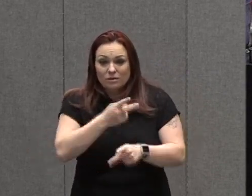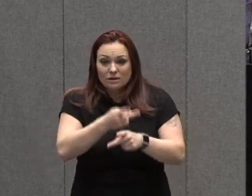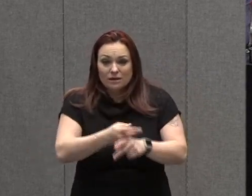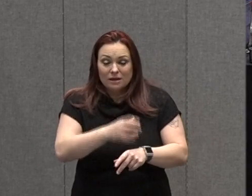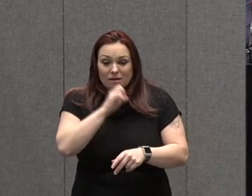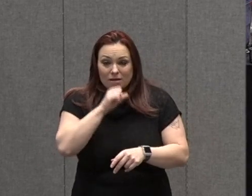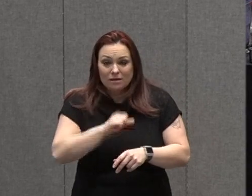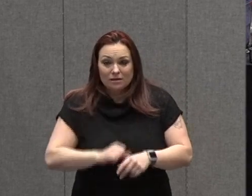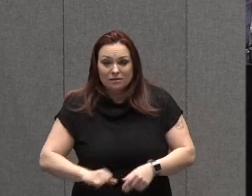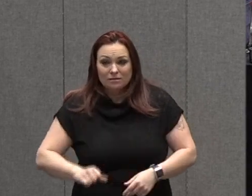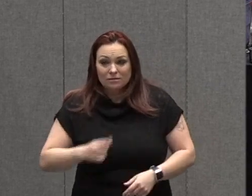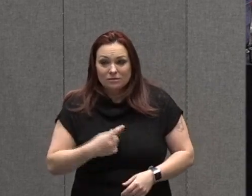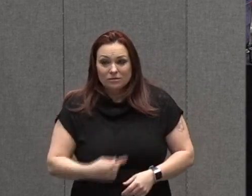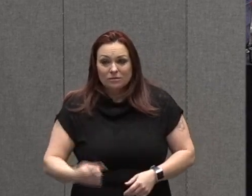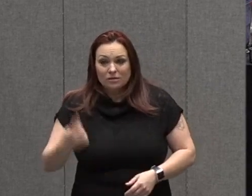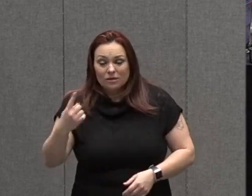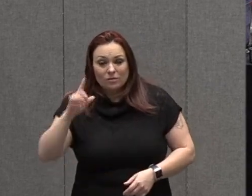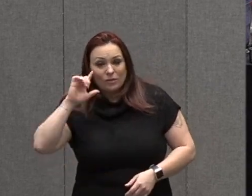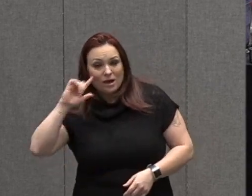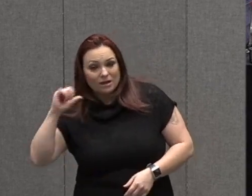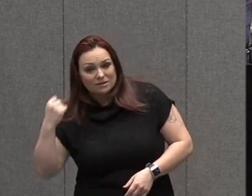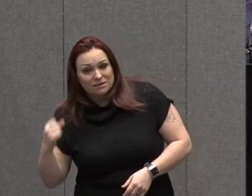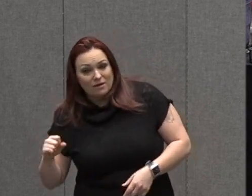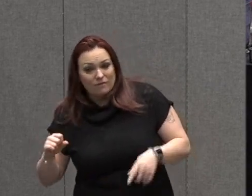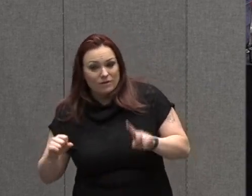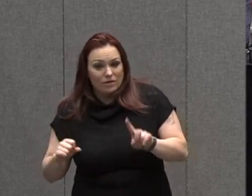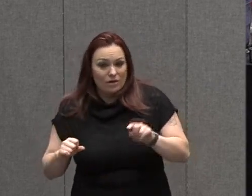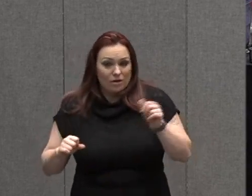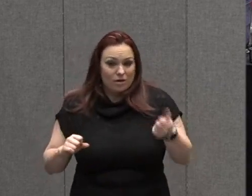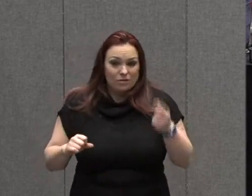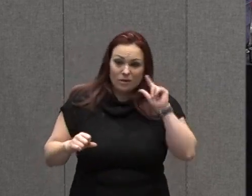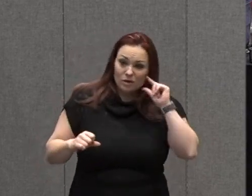One is silver and the other gold.